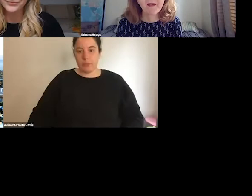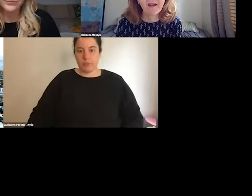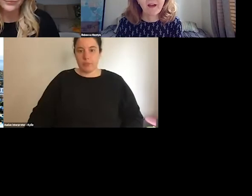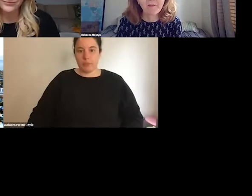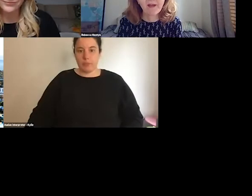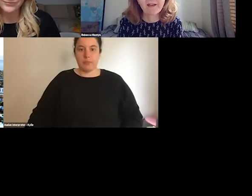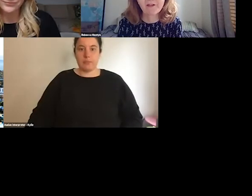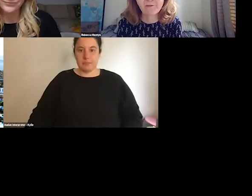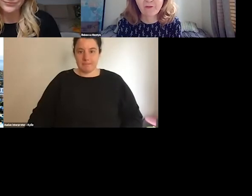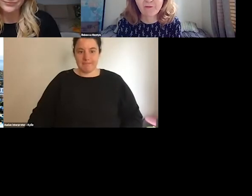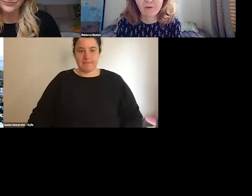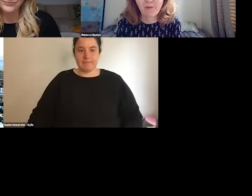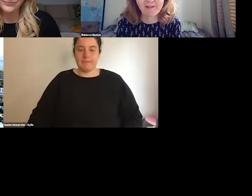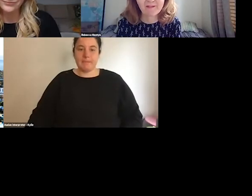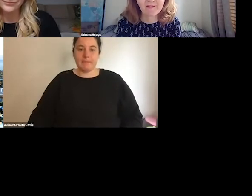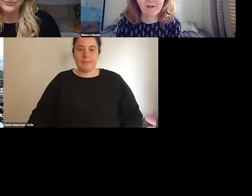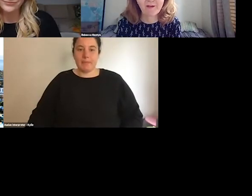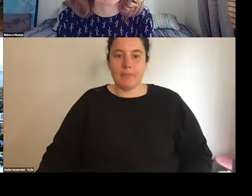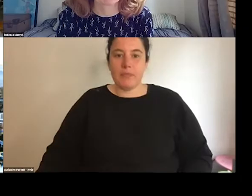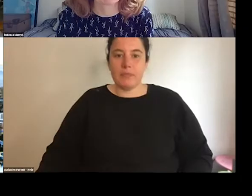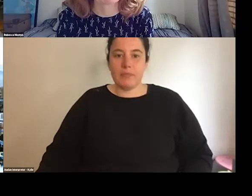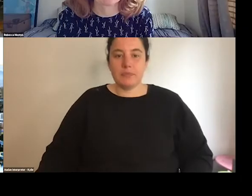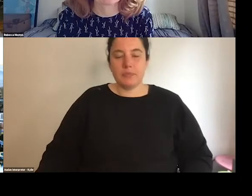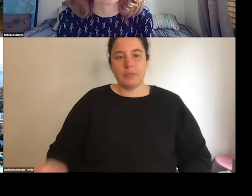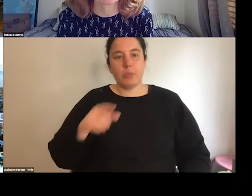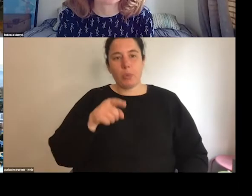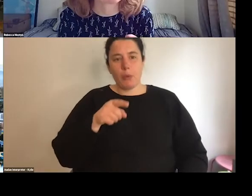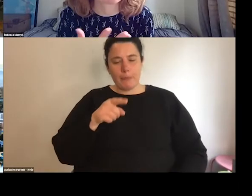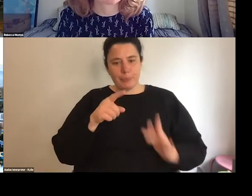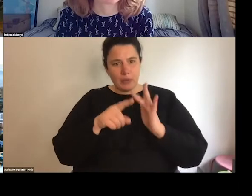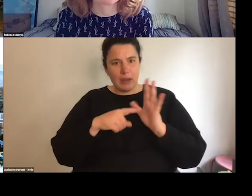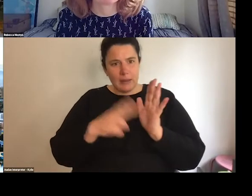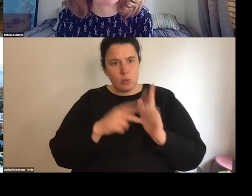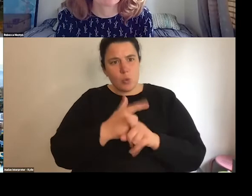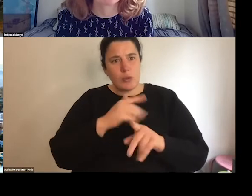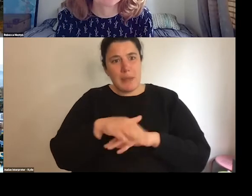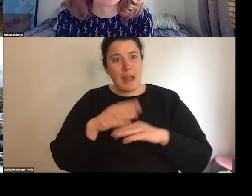And Ian, you've talked about some of the programs you've been involved in.